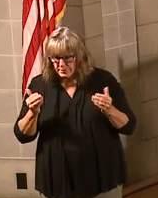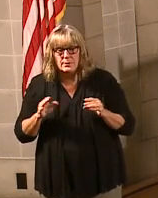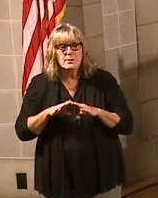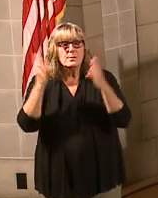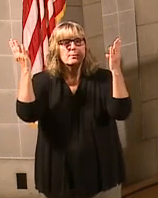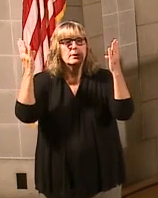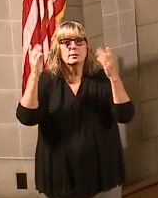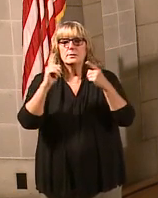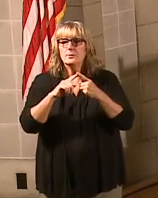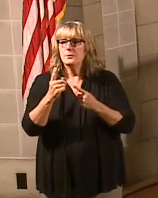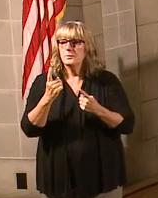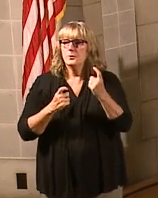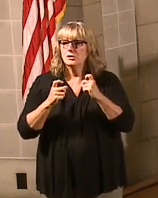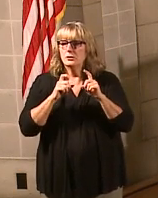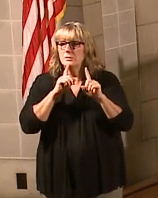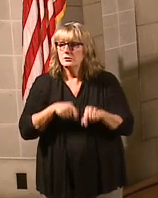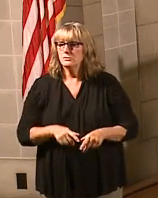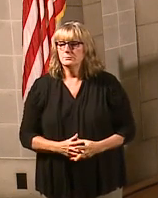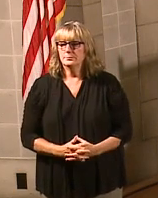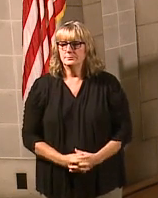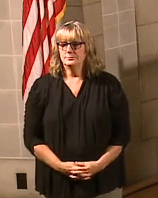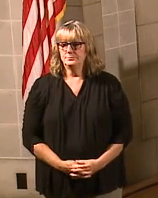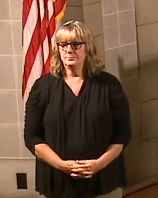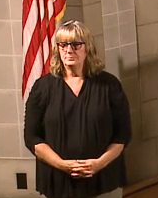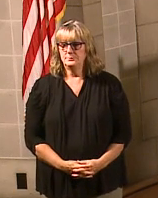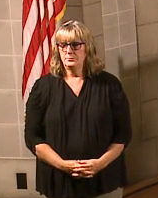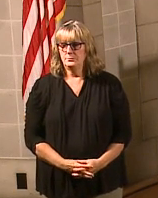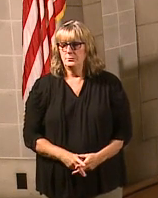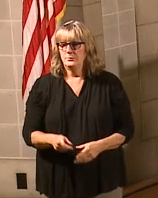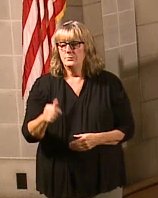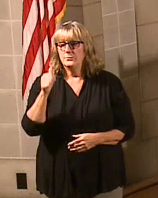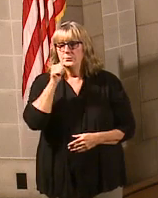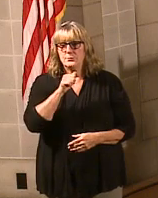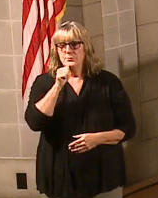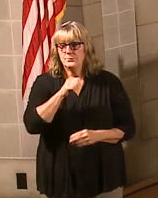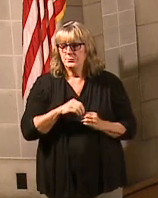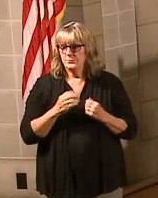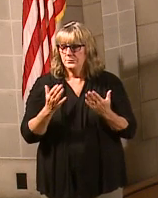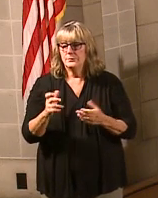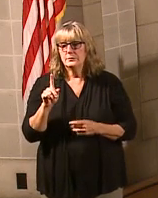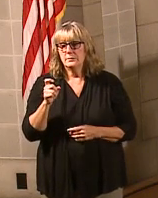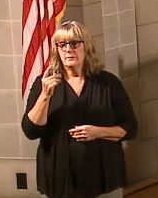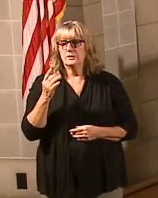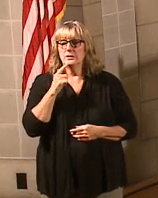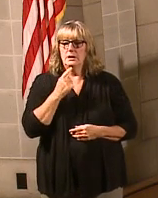ALL RIGHT.